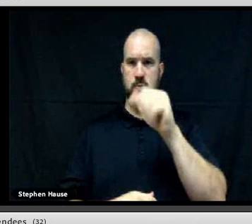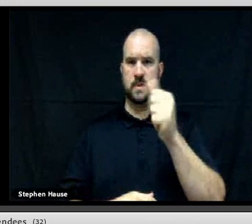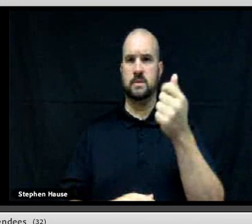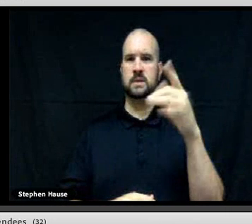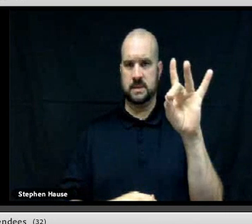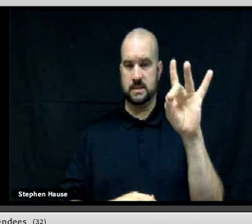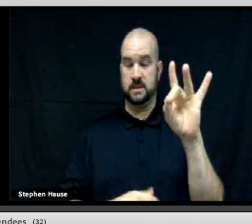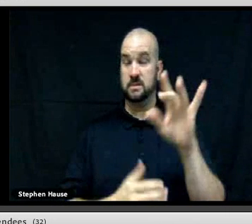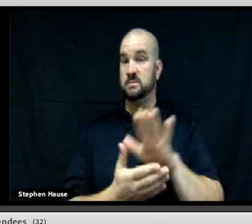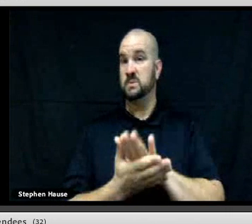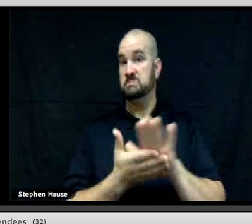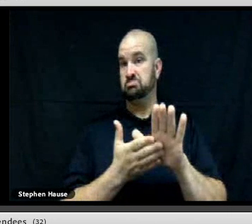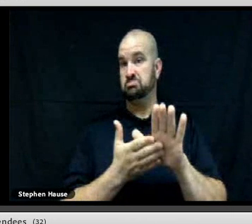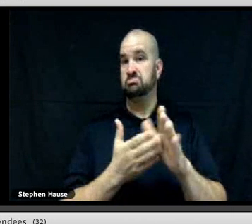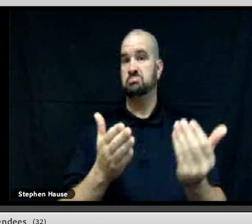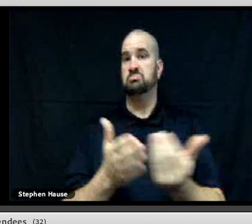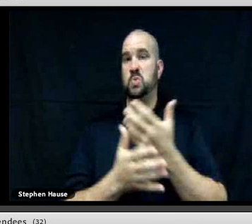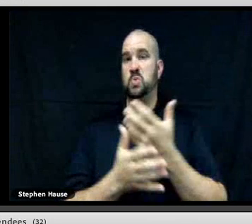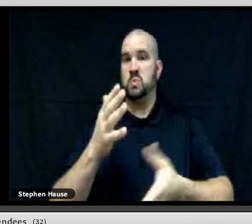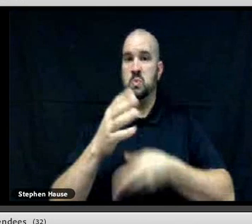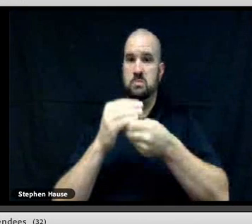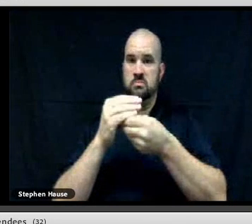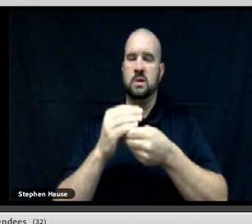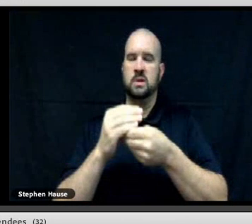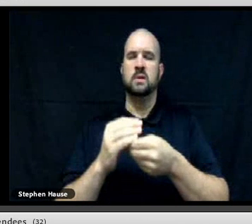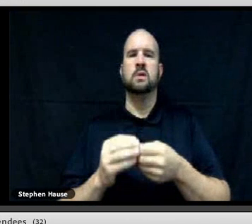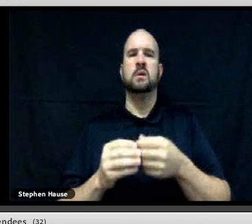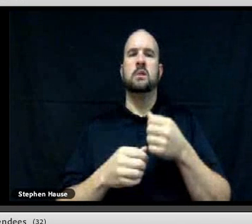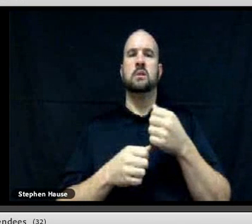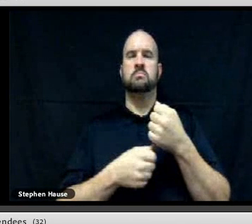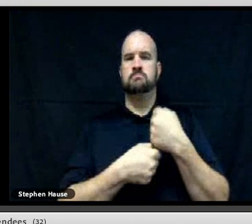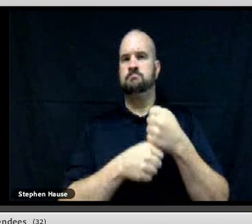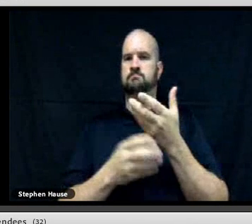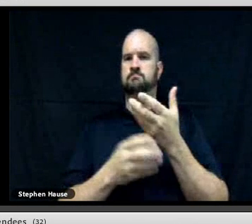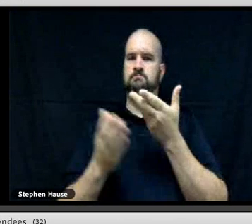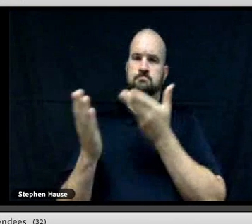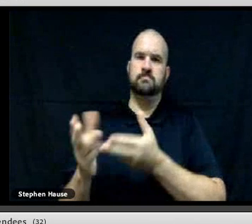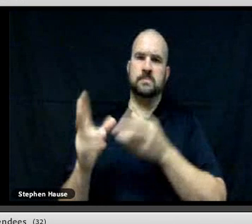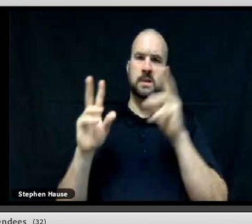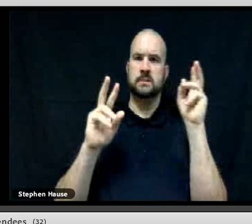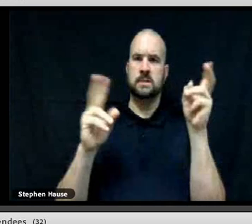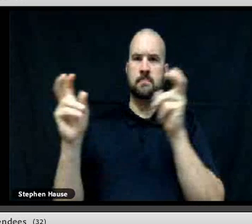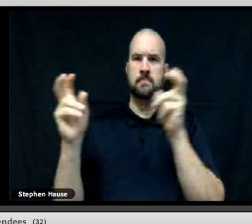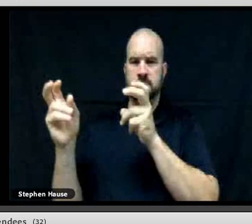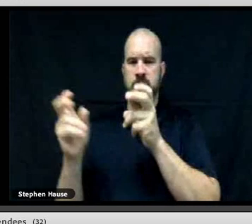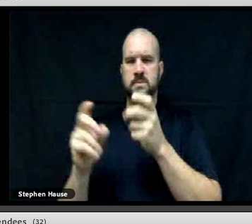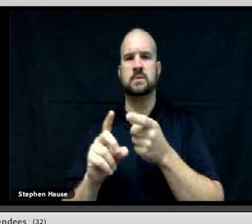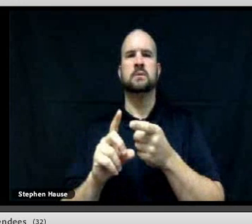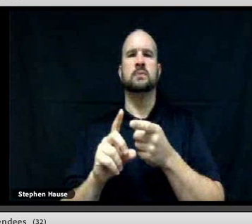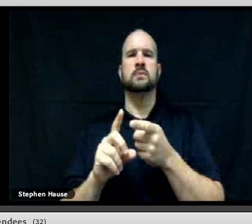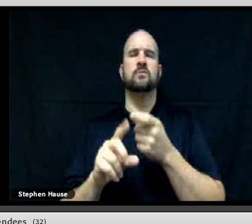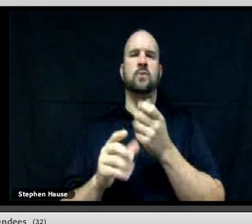So, these are curated, uh, topics, uh, selected from items in DPLA's collections.